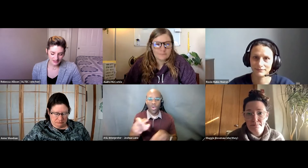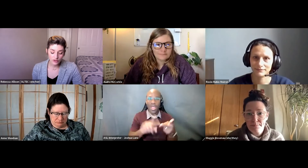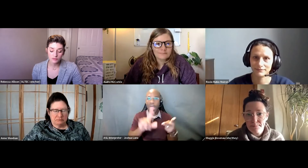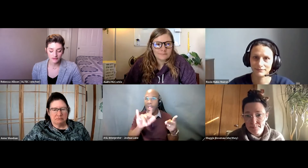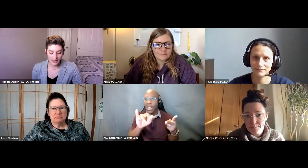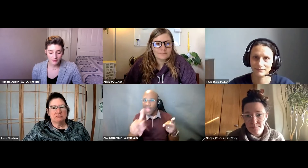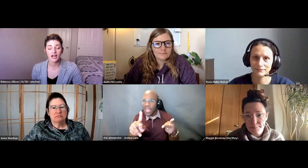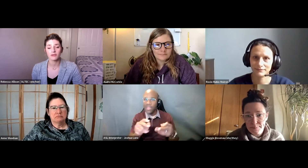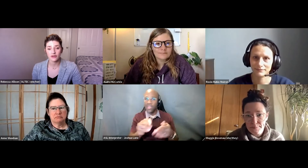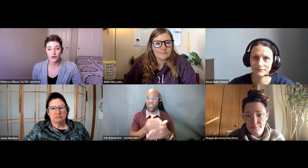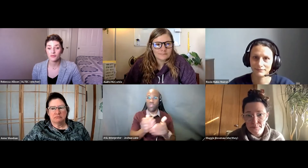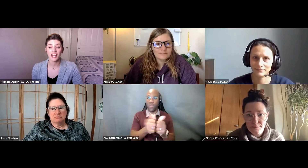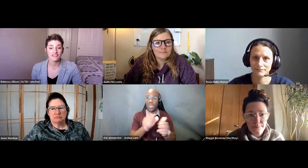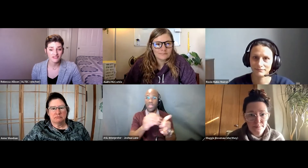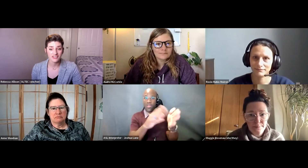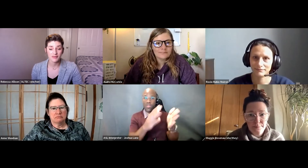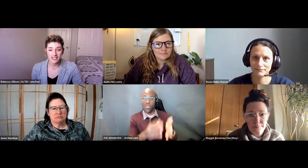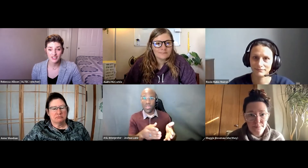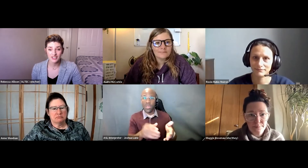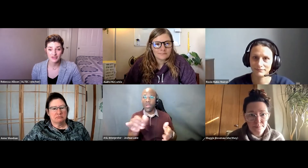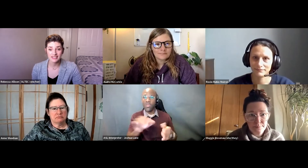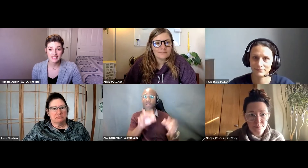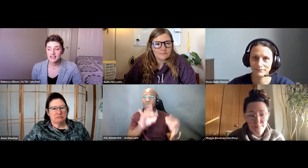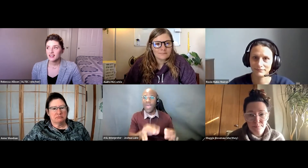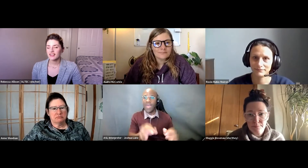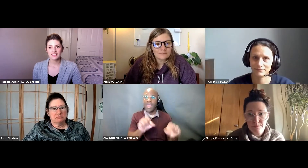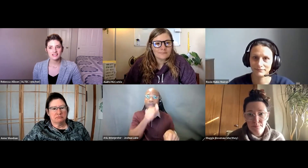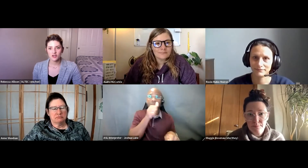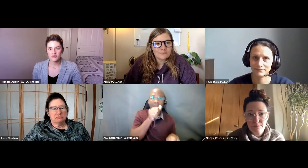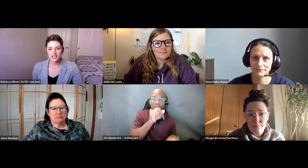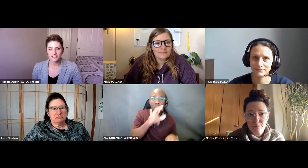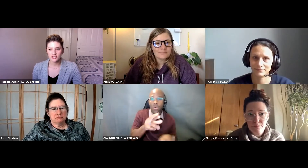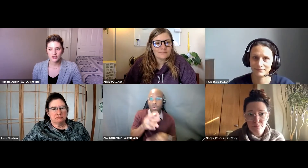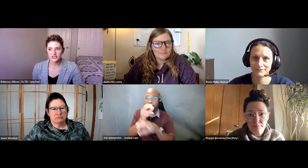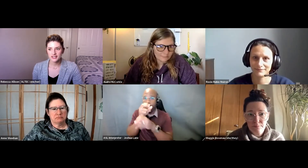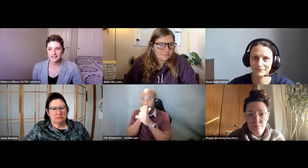you can provide public or private feedback to the students. I think it's so beneficial that